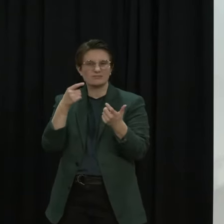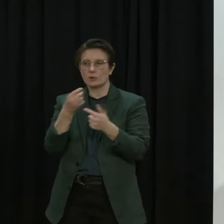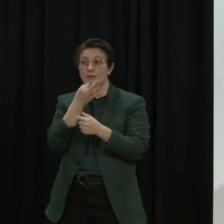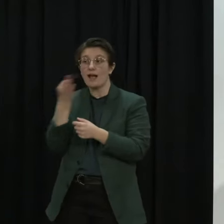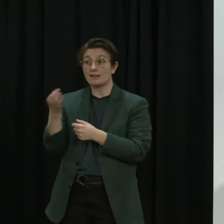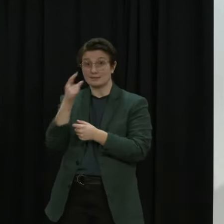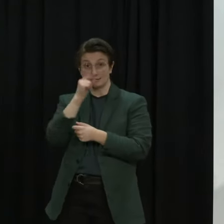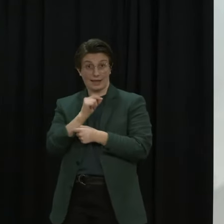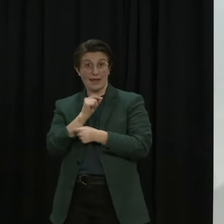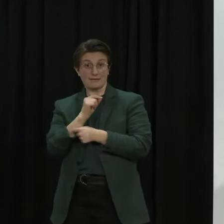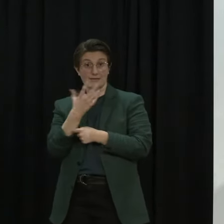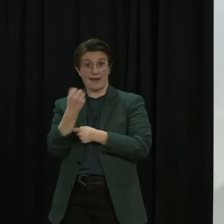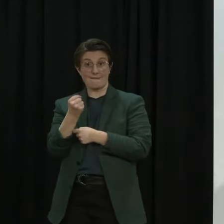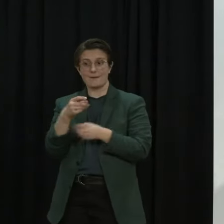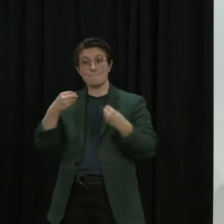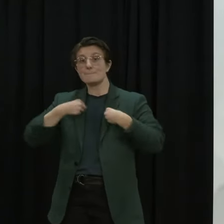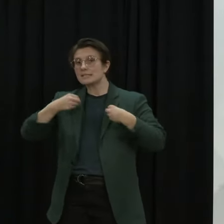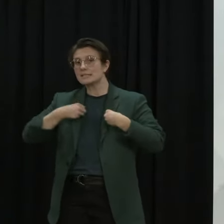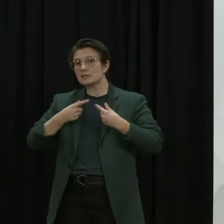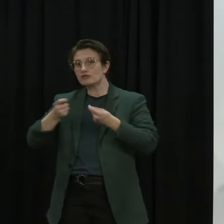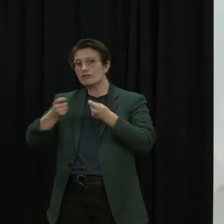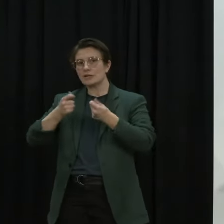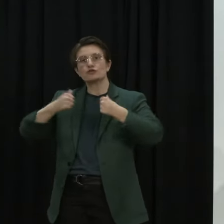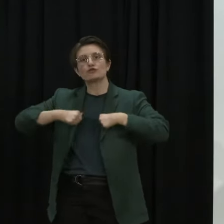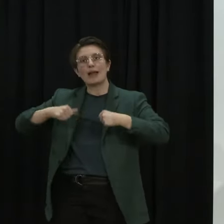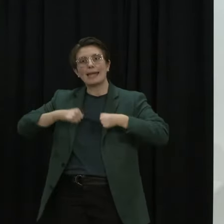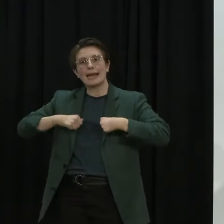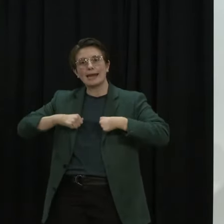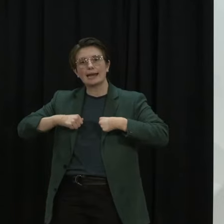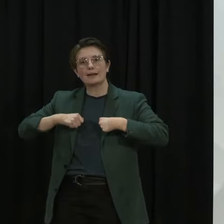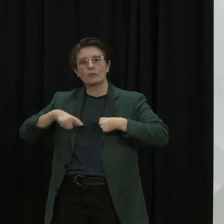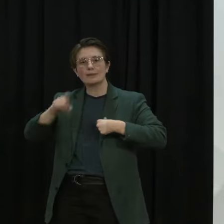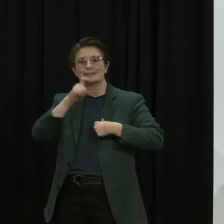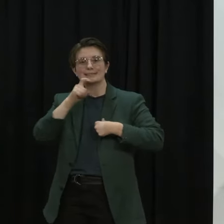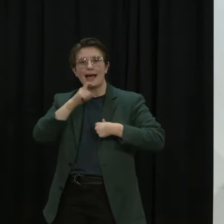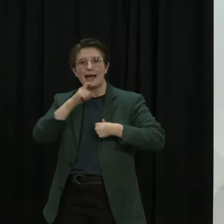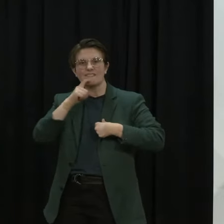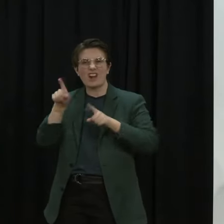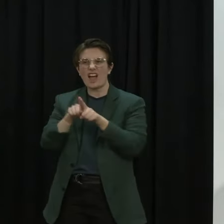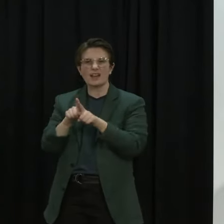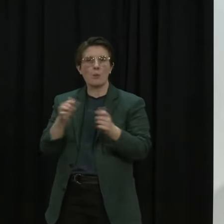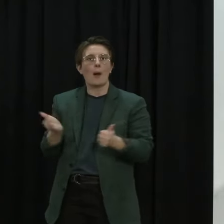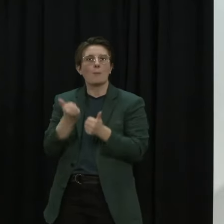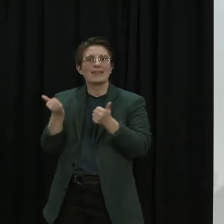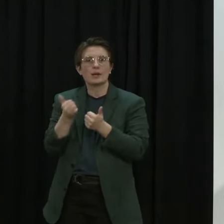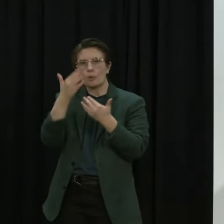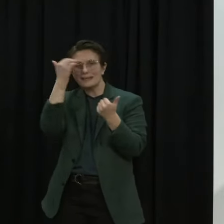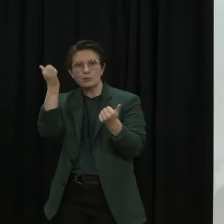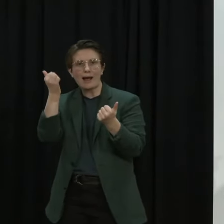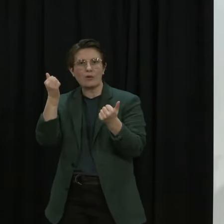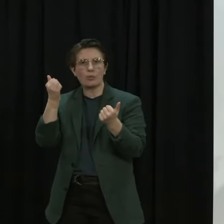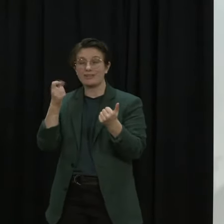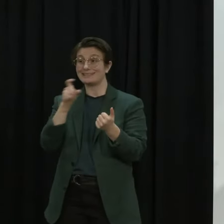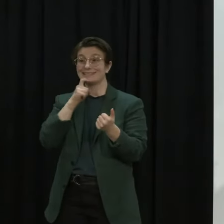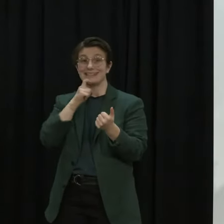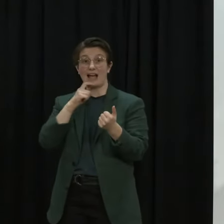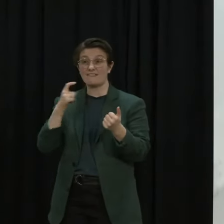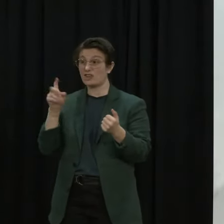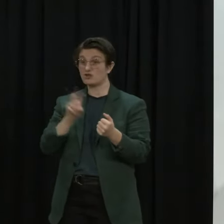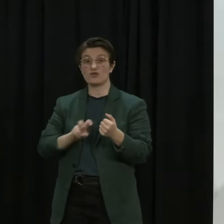essences able to run mental